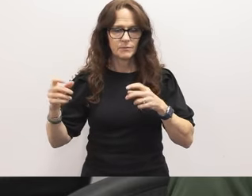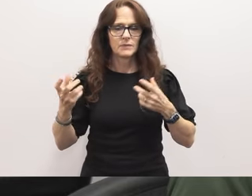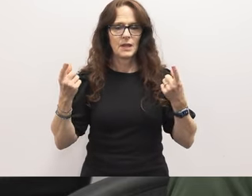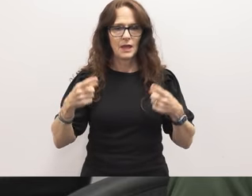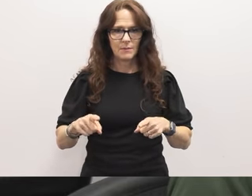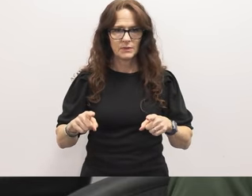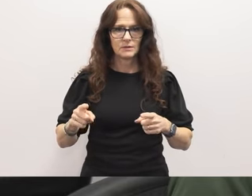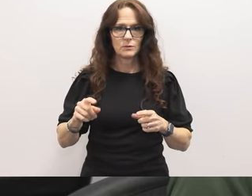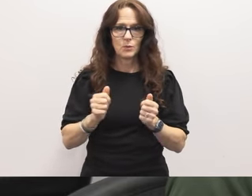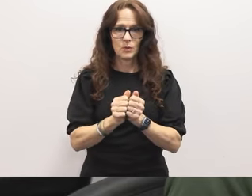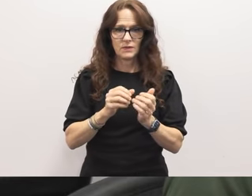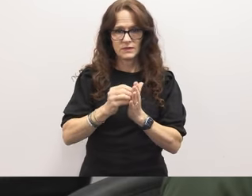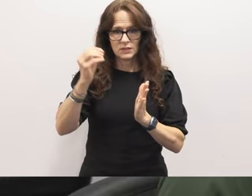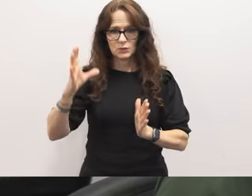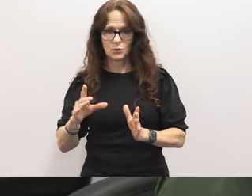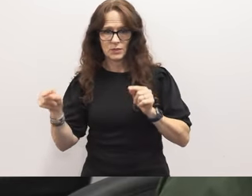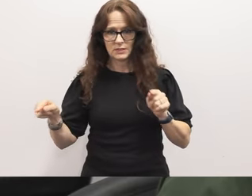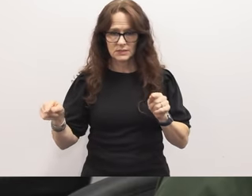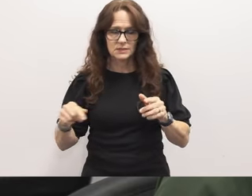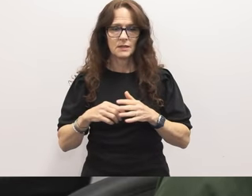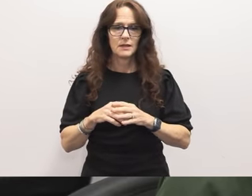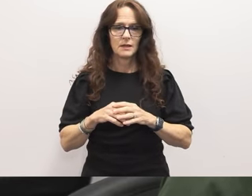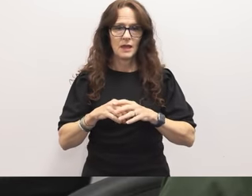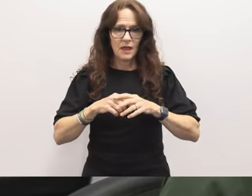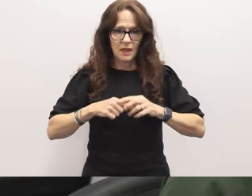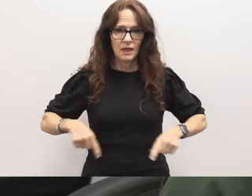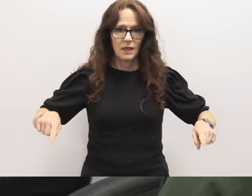that circle is called harm and conflict circle,